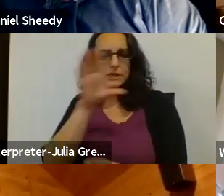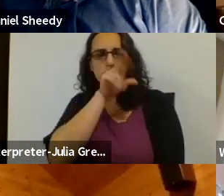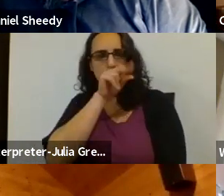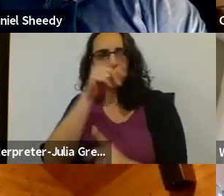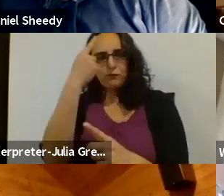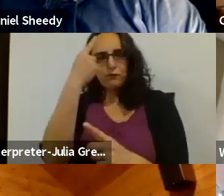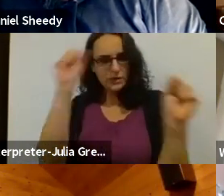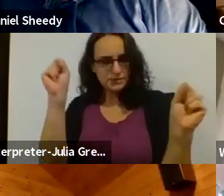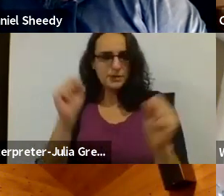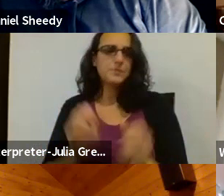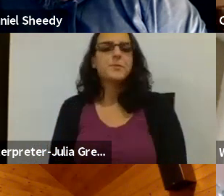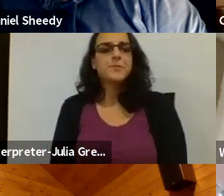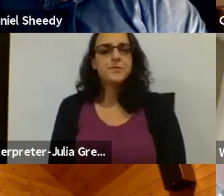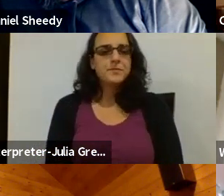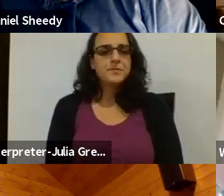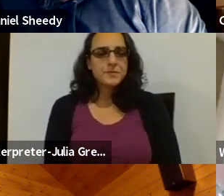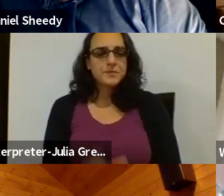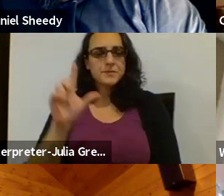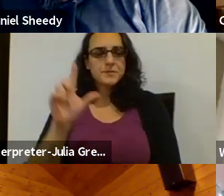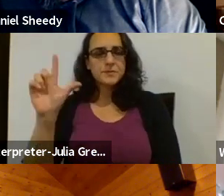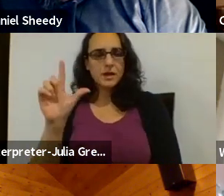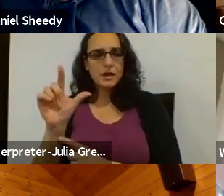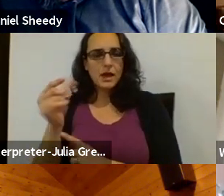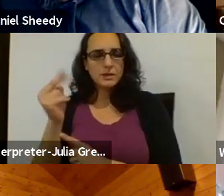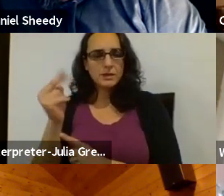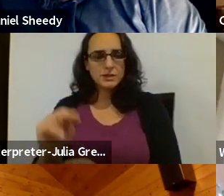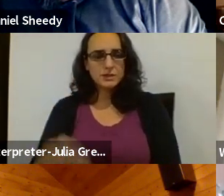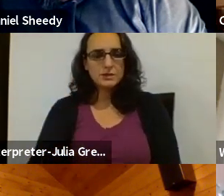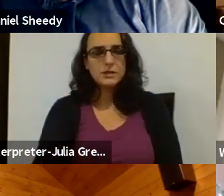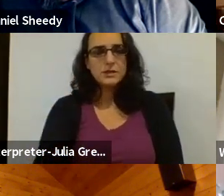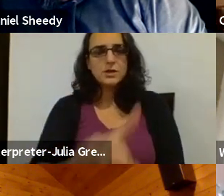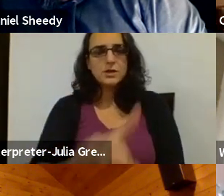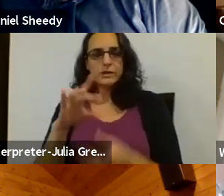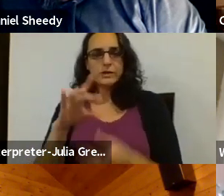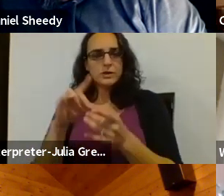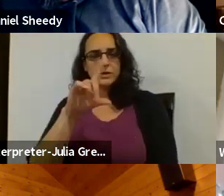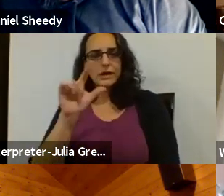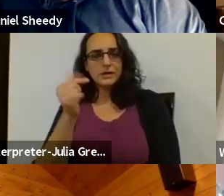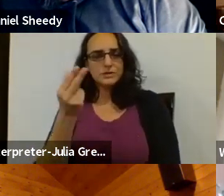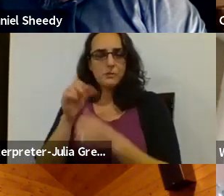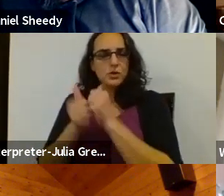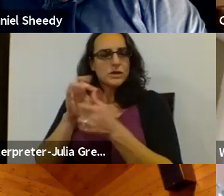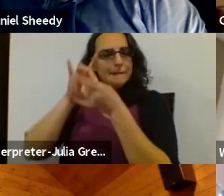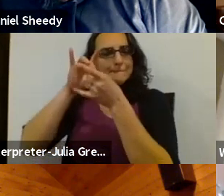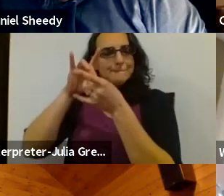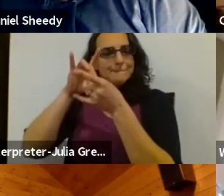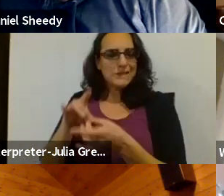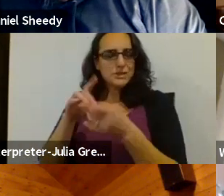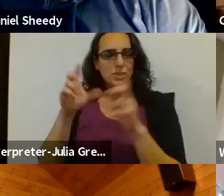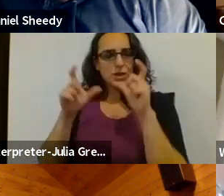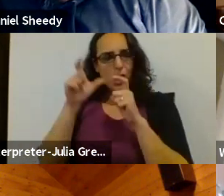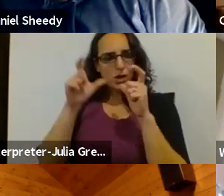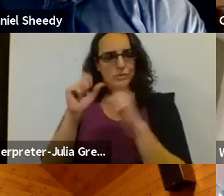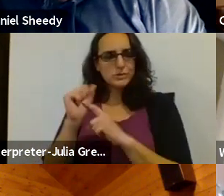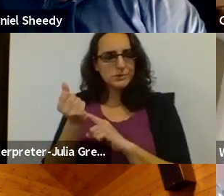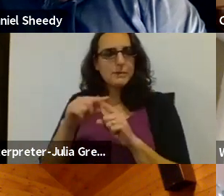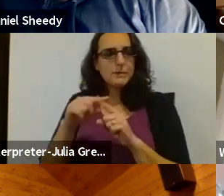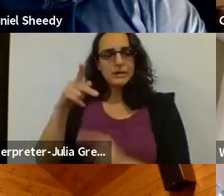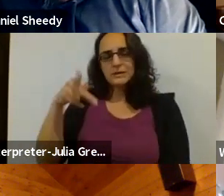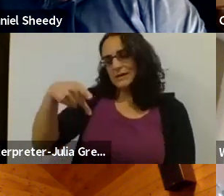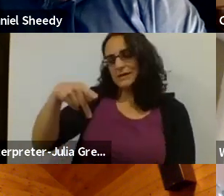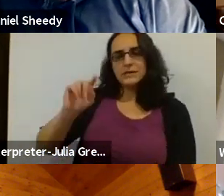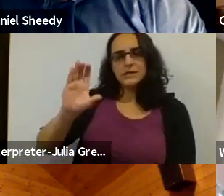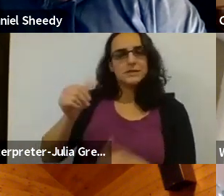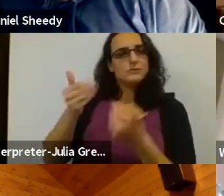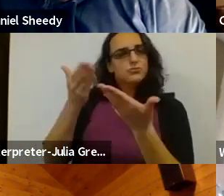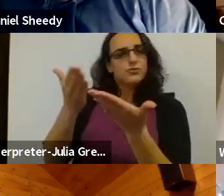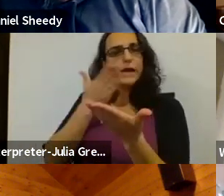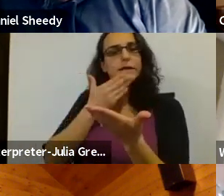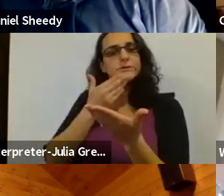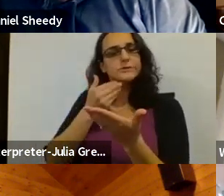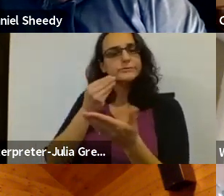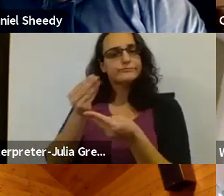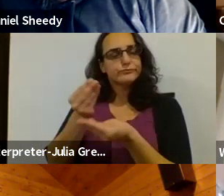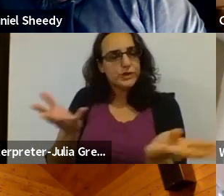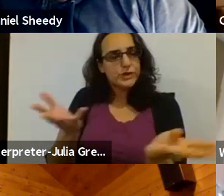Zoe Duran: And the Elgin, they were mostly based on the Halloween situation stuff, but the PTC provided a sweet treat on Halloween from chart wells and on